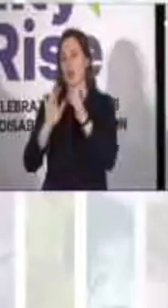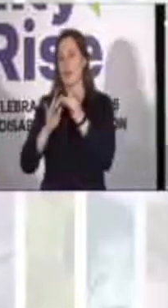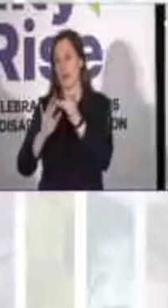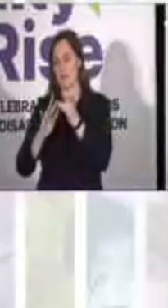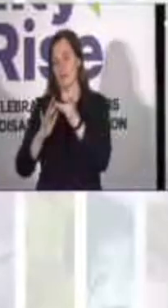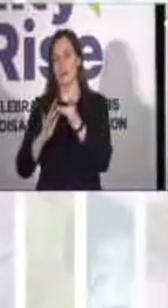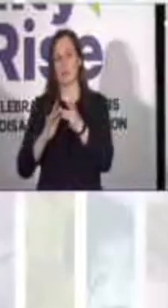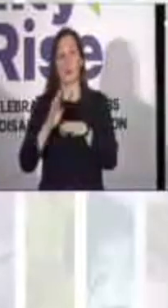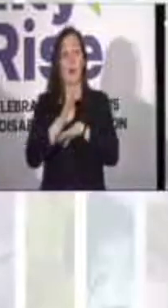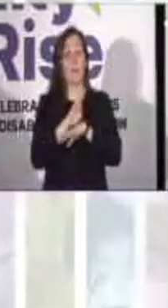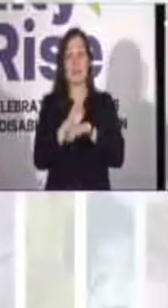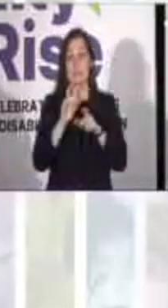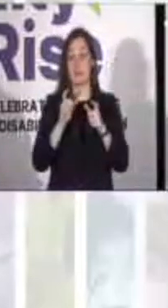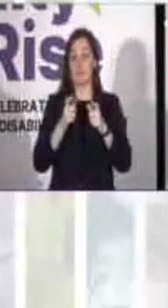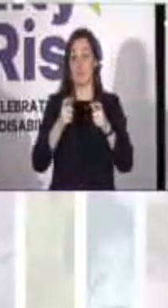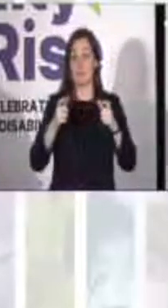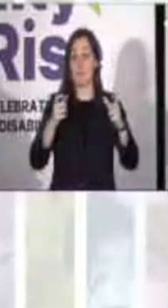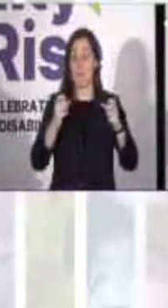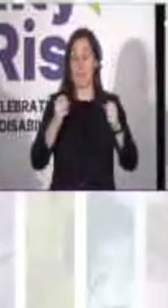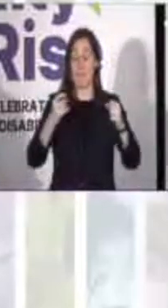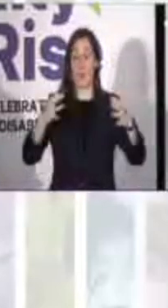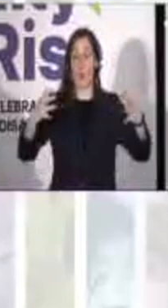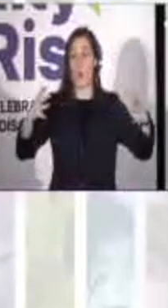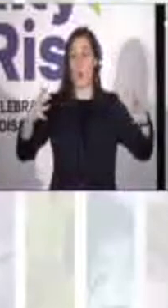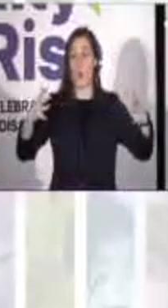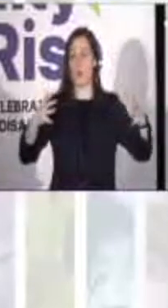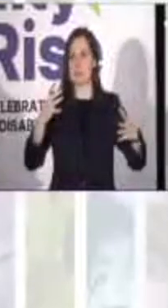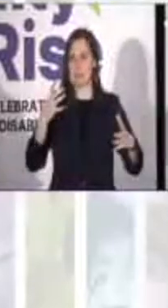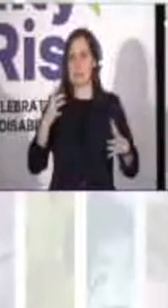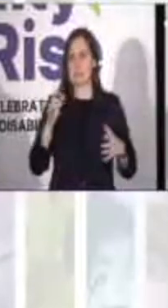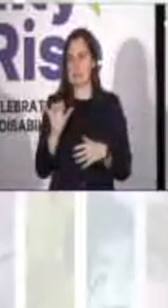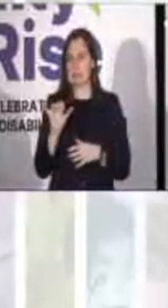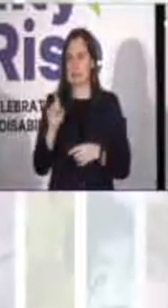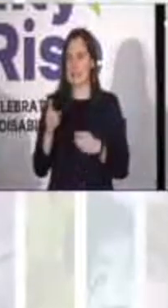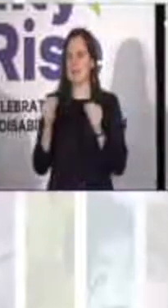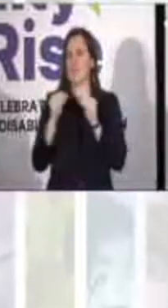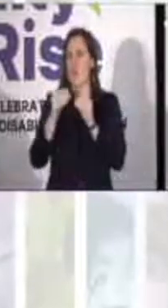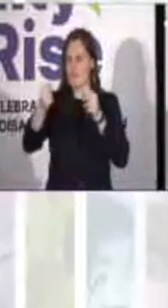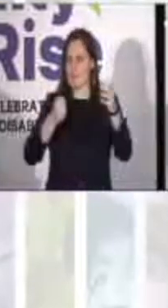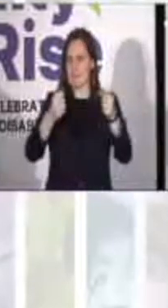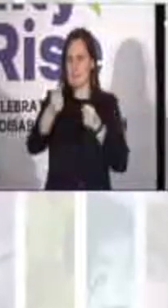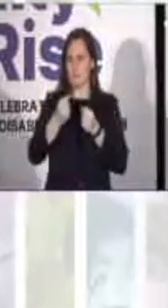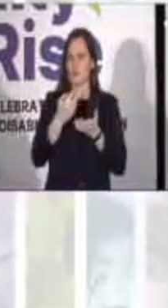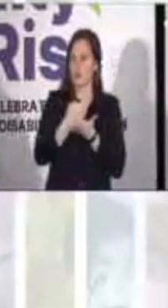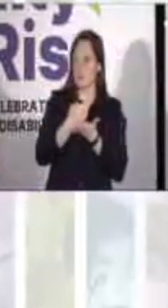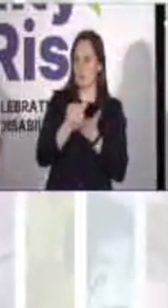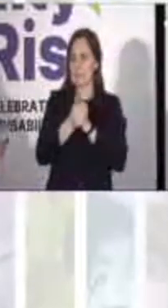WE REALIZED WE NEEDED MORE RESOURCES, MORE TALENT AND SKILLS ON THE TEAM TO SERVICE OUR CLIENTS.